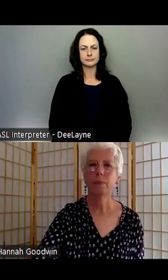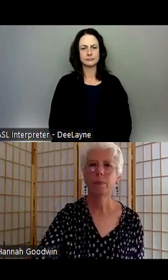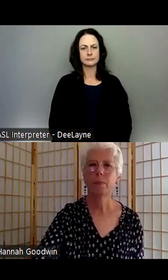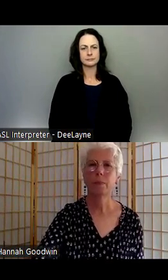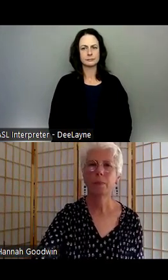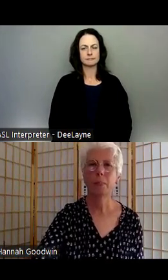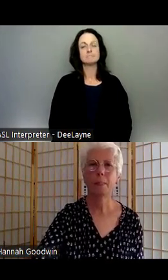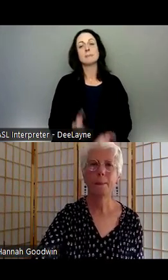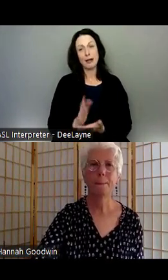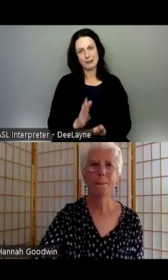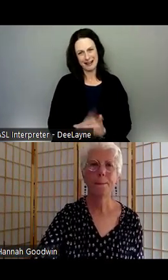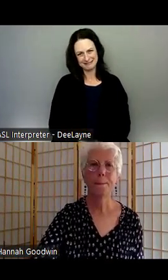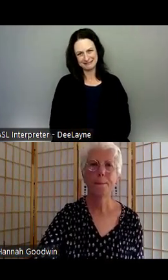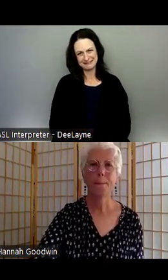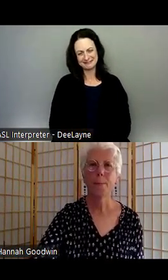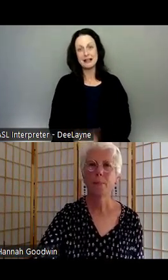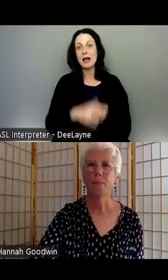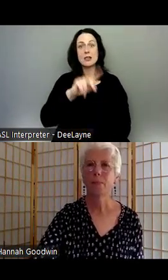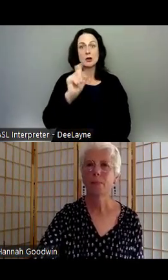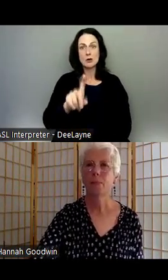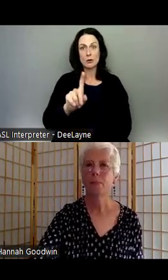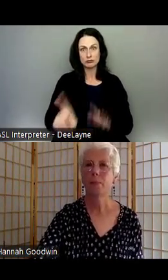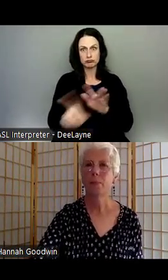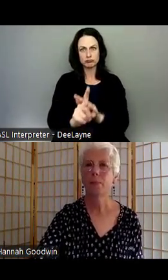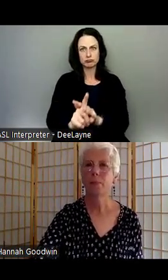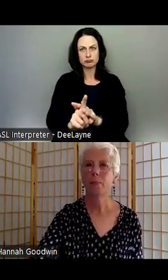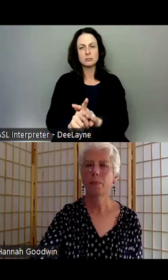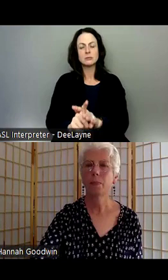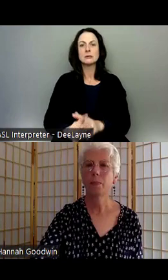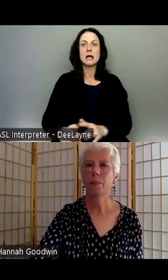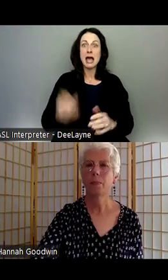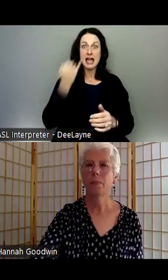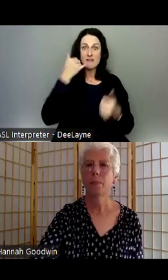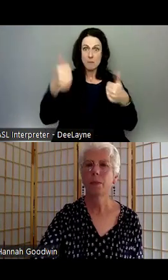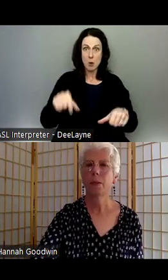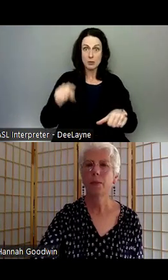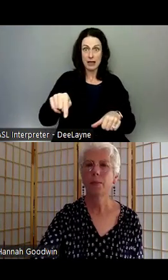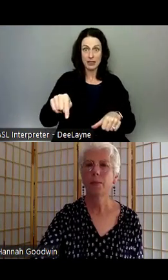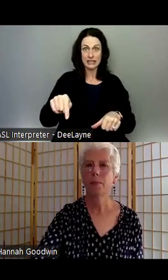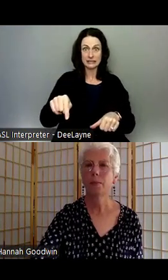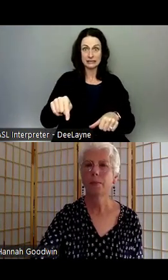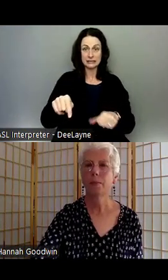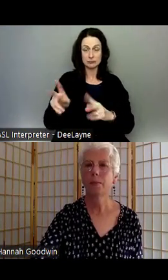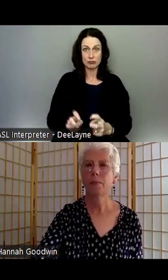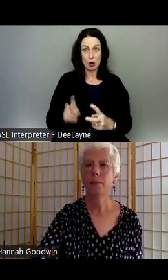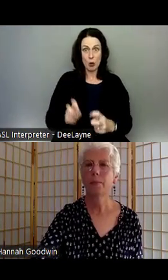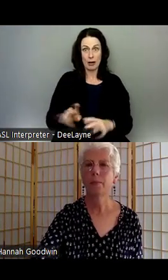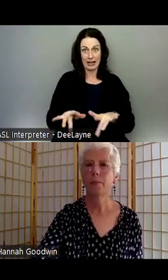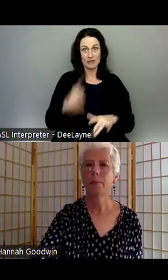All right. And we had a question that was asking if we would be posting this video or this presentation afterwards.